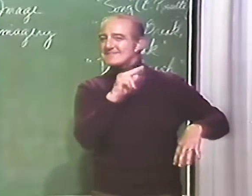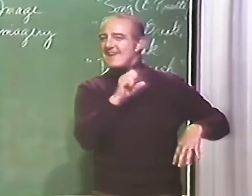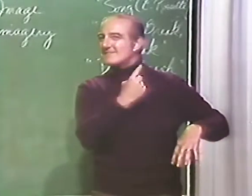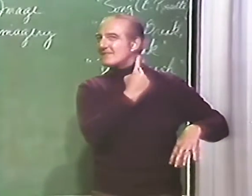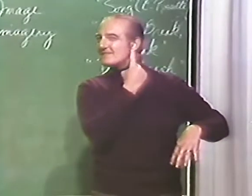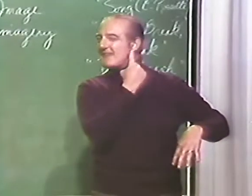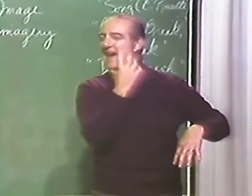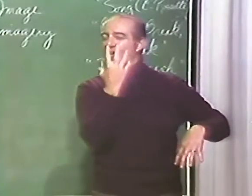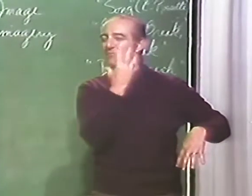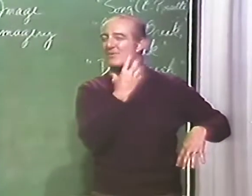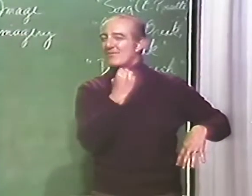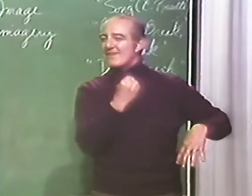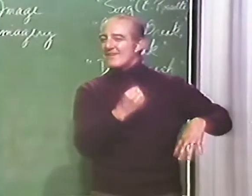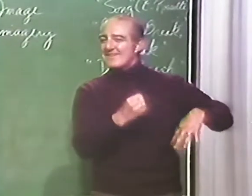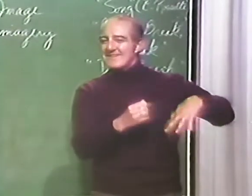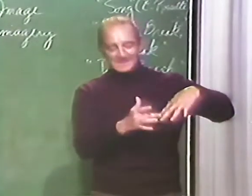SENSE OF SOUND. BEAUTIFUL.